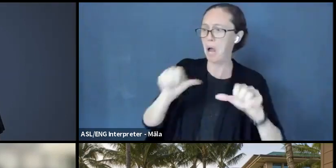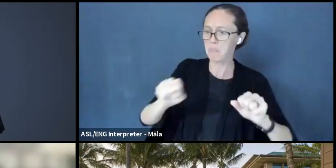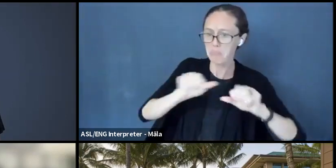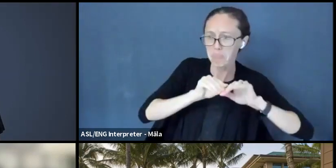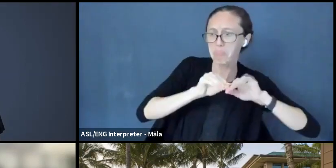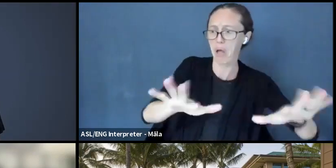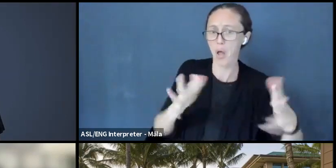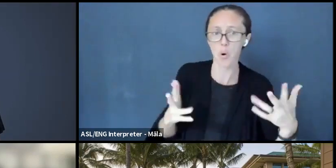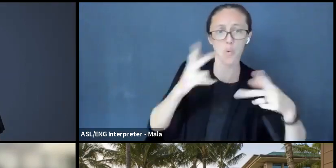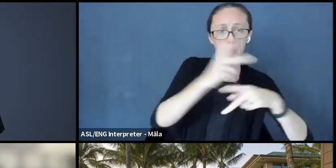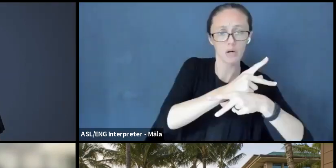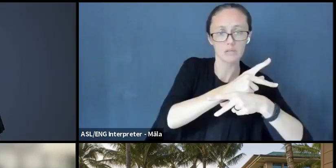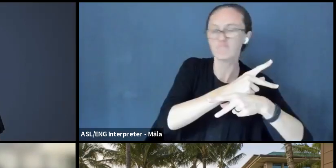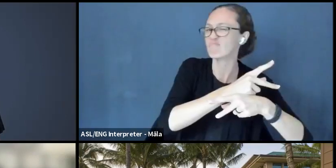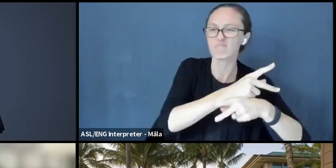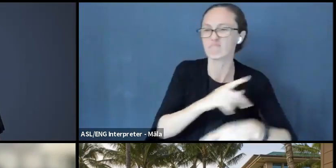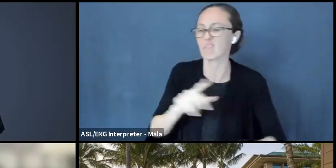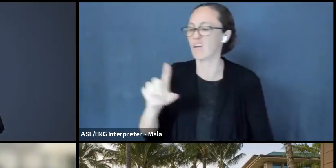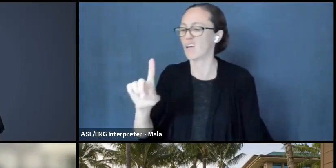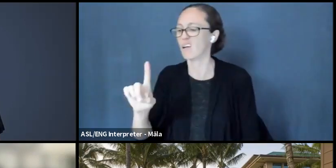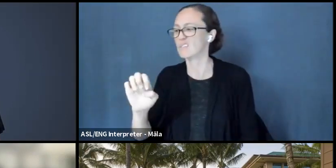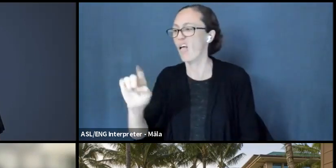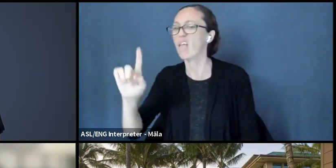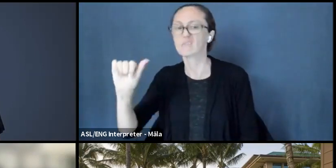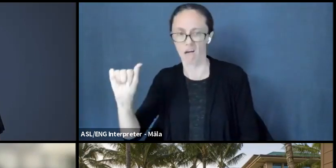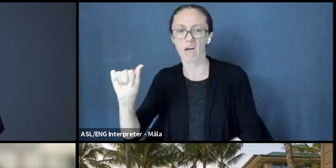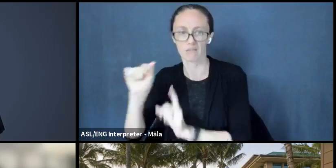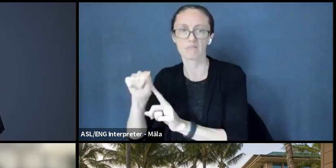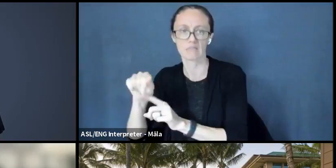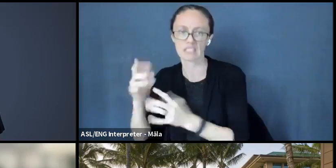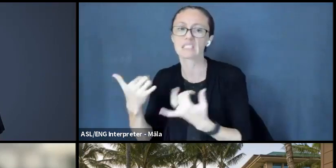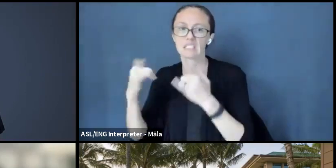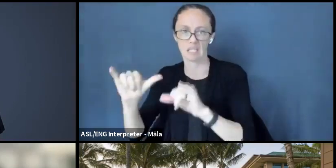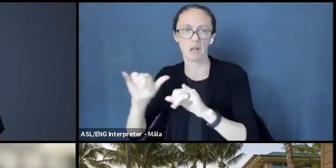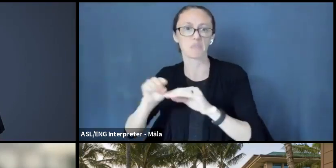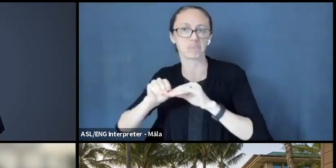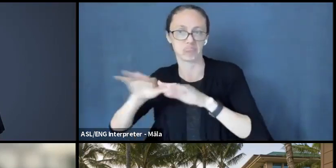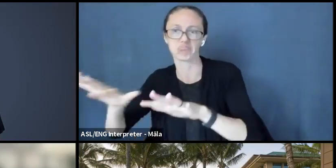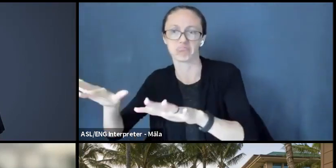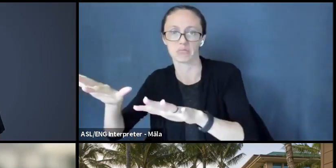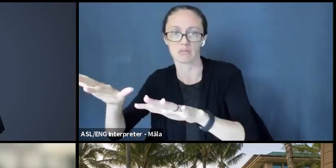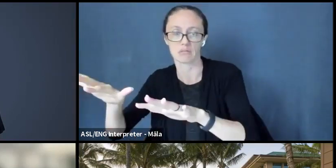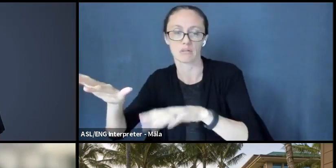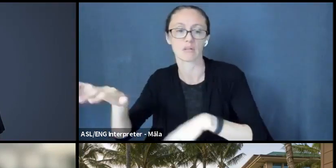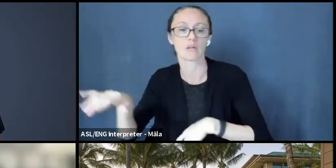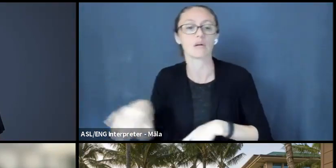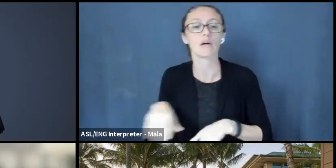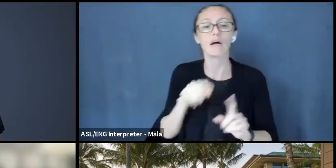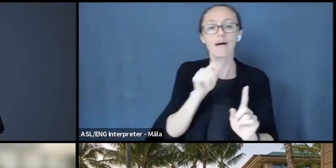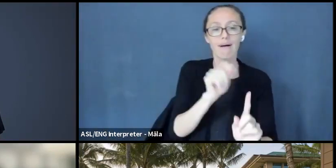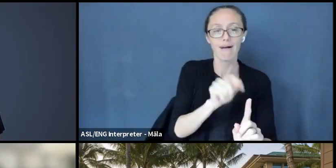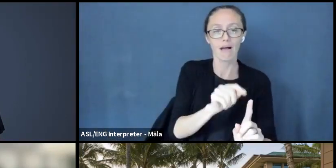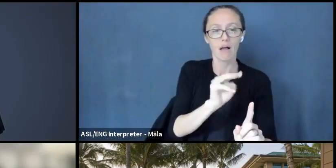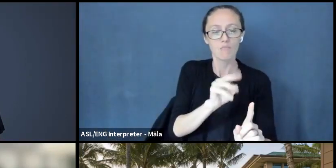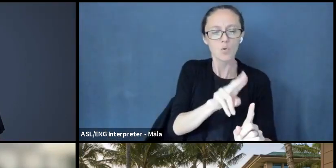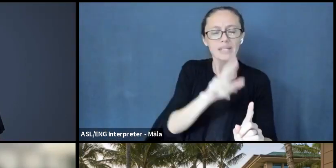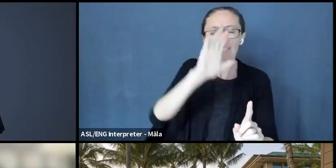is this one, Mu variant seems to be more capable of getting past the immune response induced